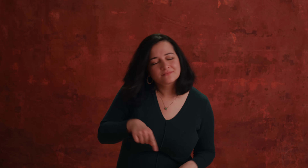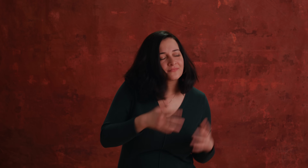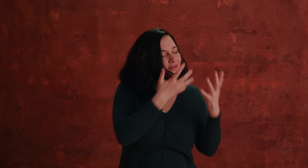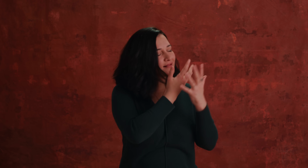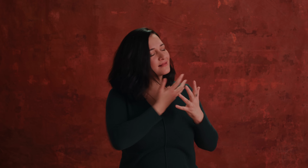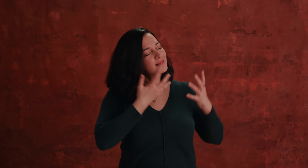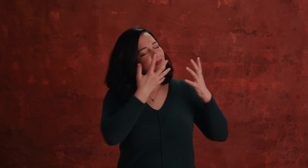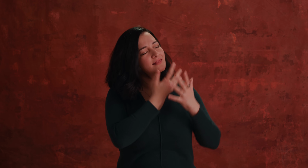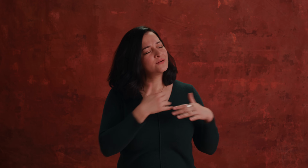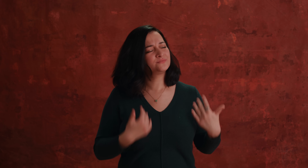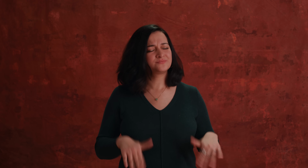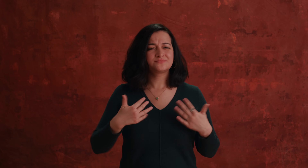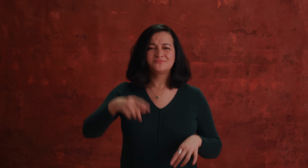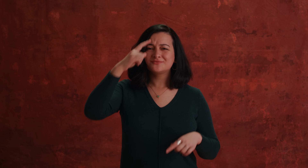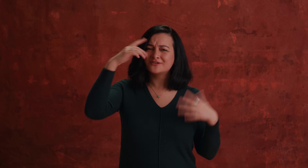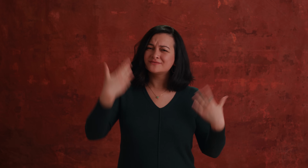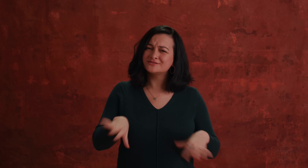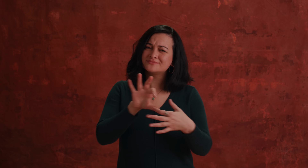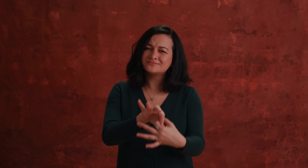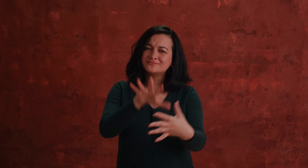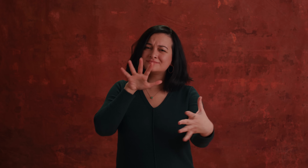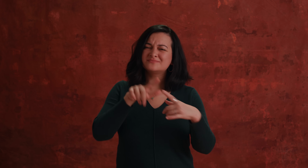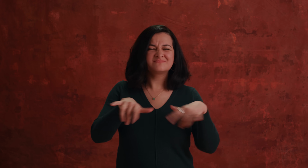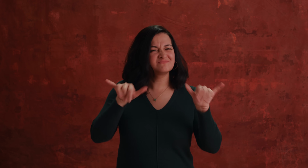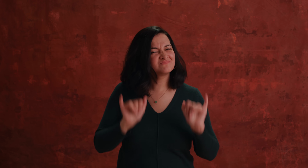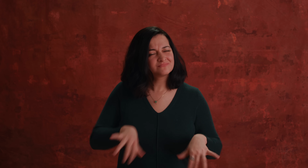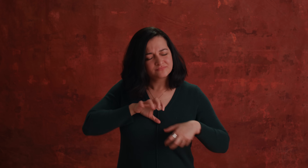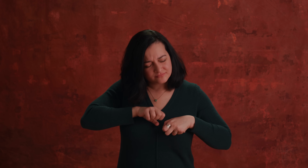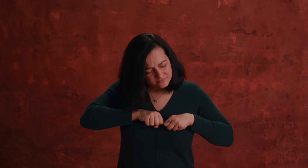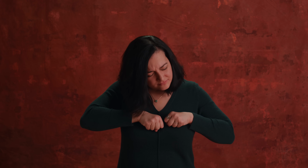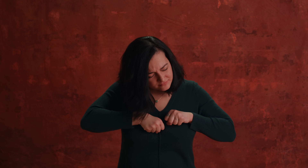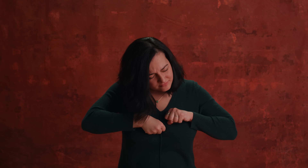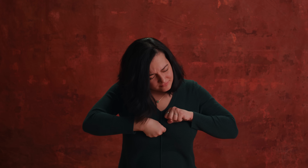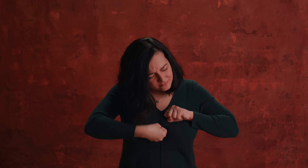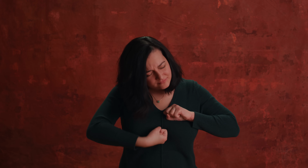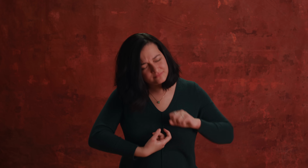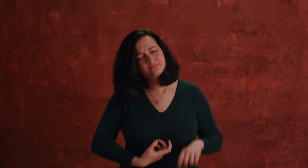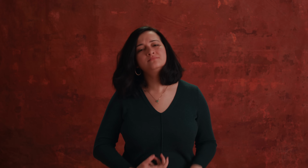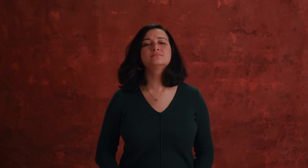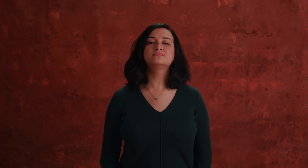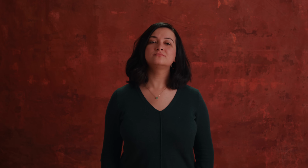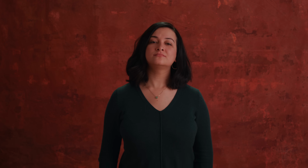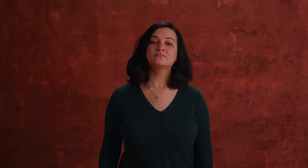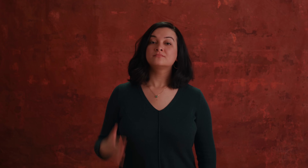ah it’s been a year now think I've figured out how how to think about you without it rippin’ my heart out